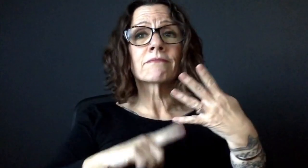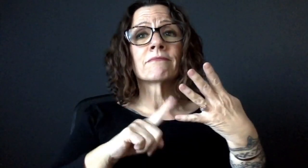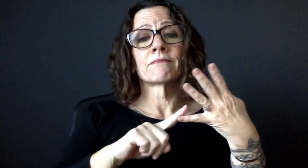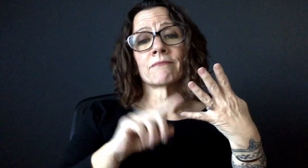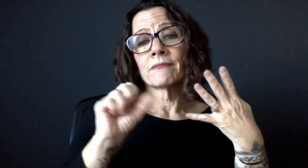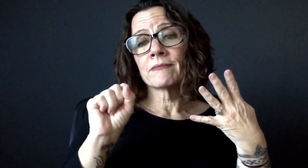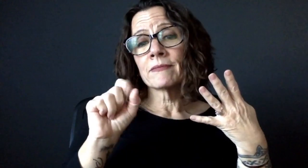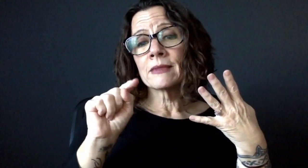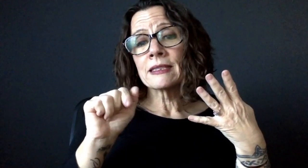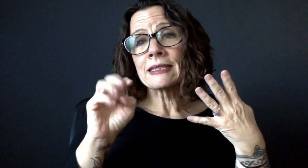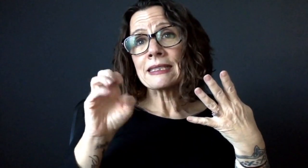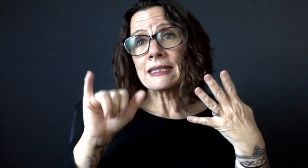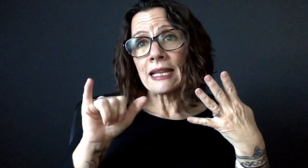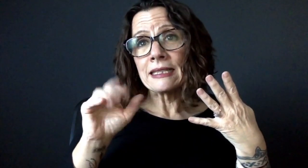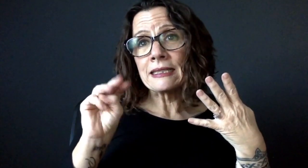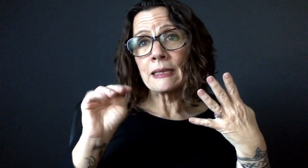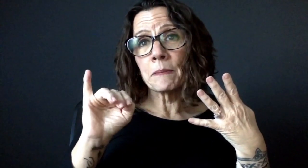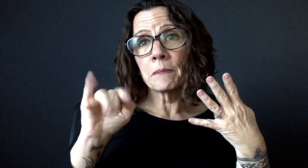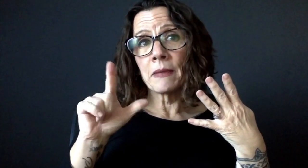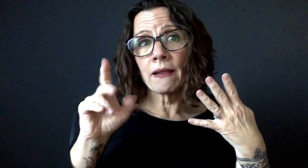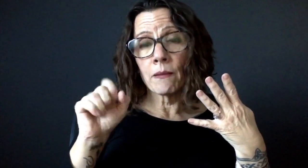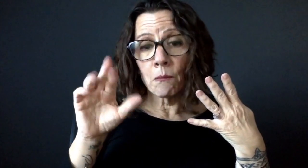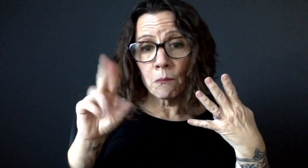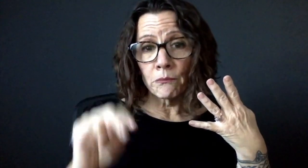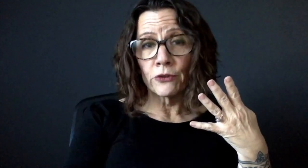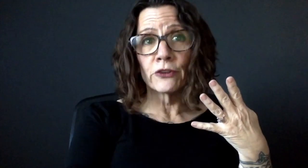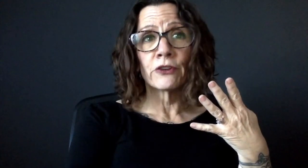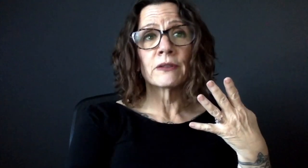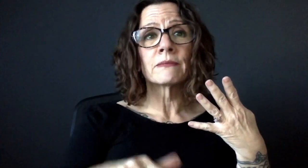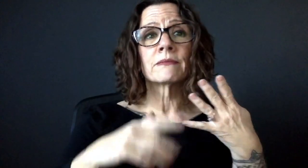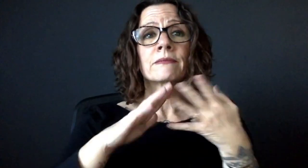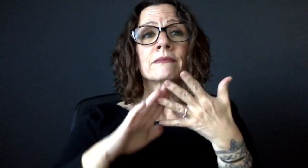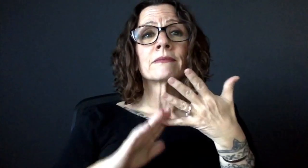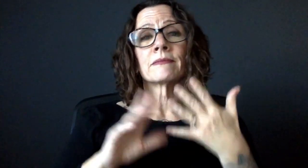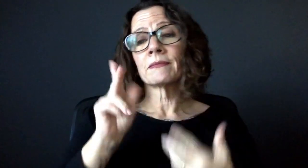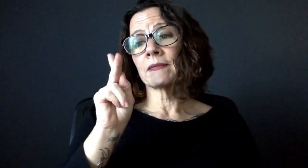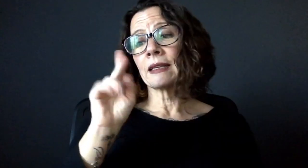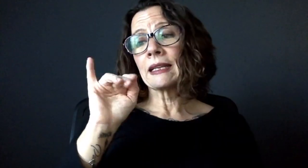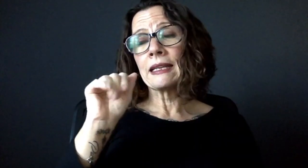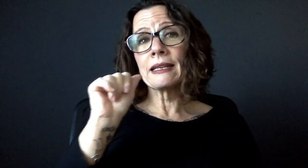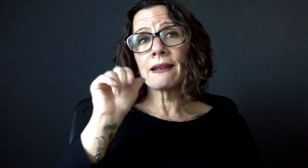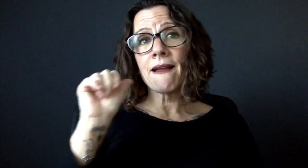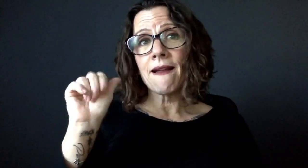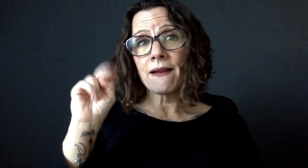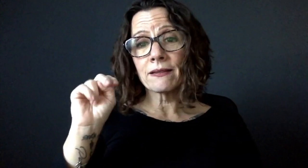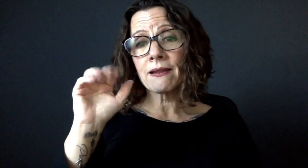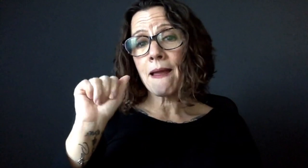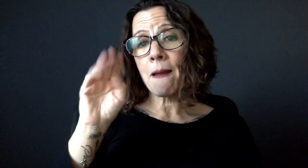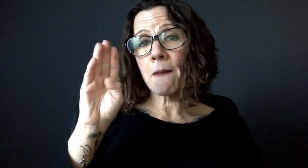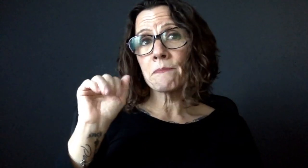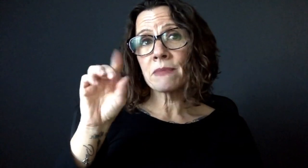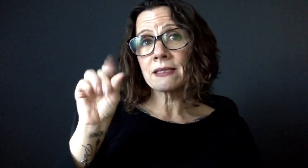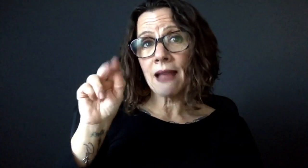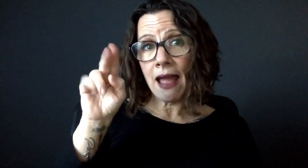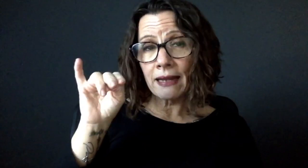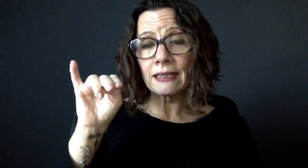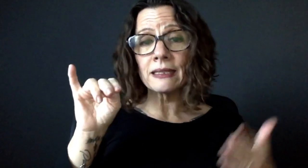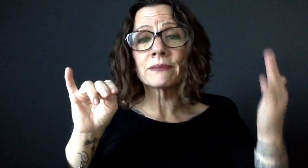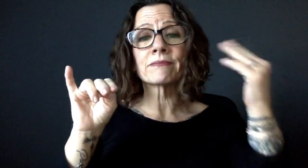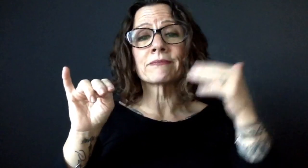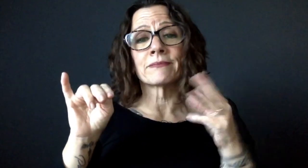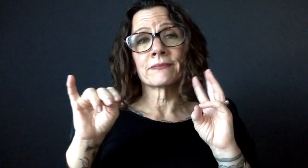Stacey Milbern, Kiyaan Abadani,